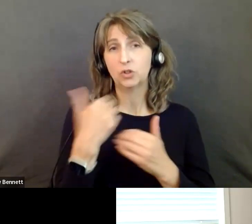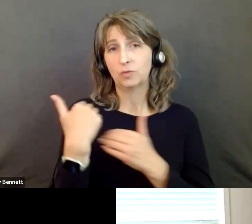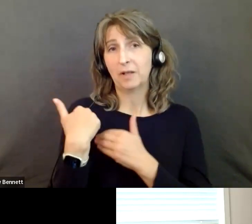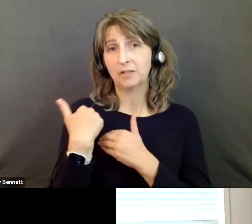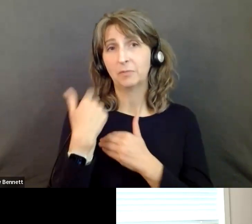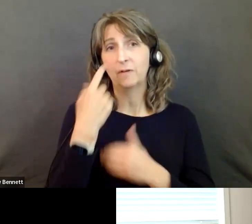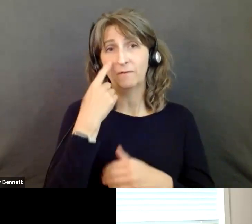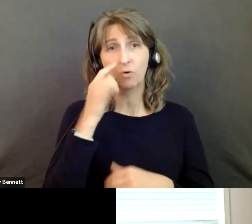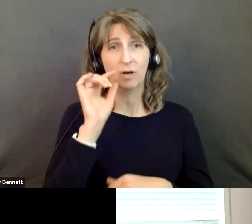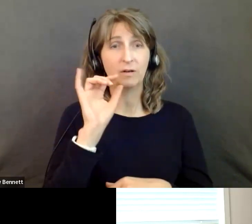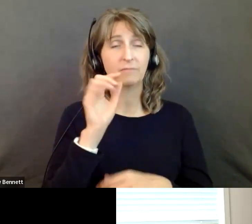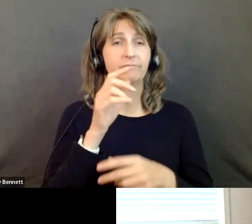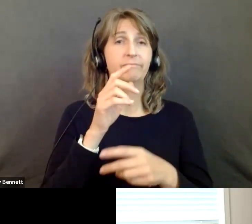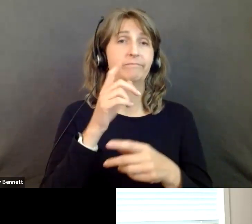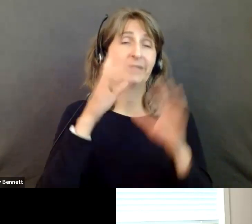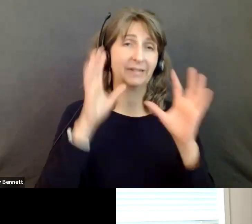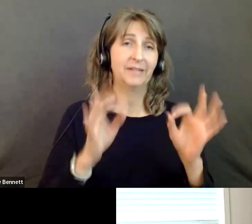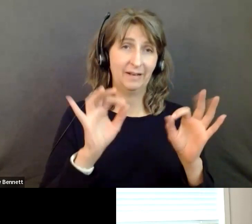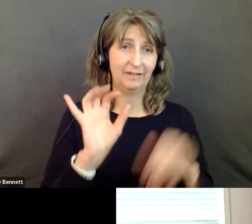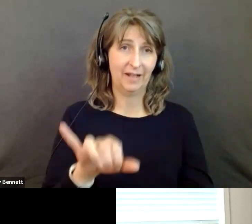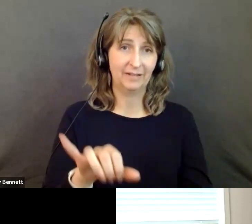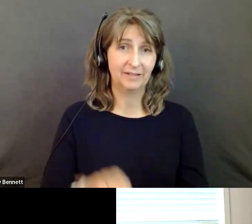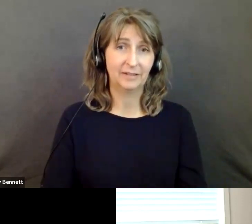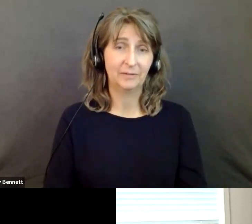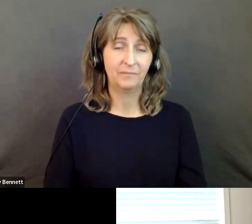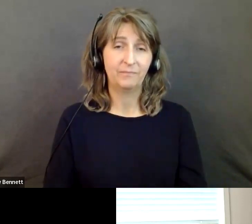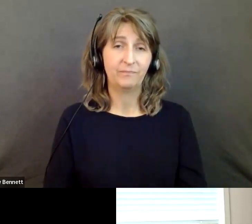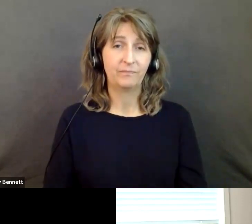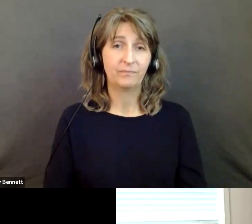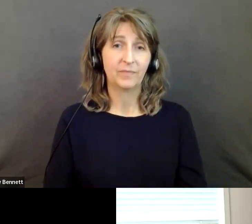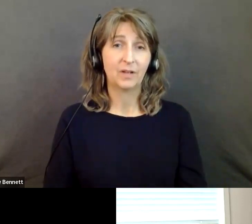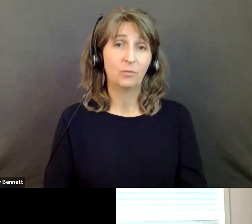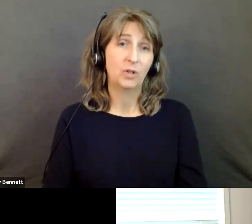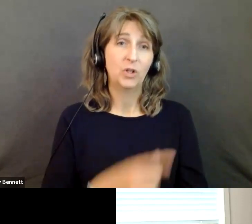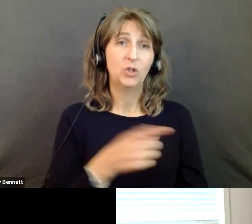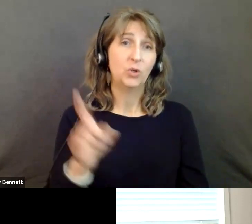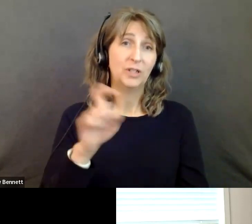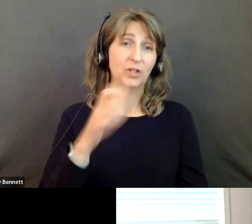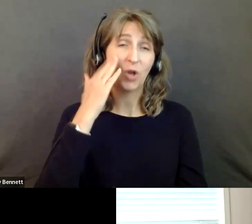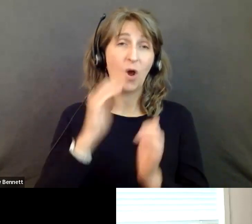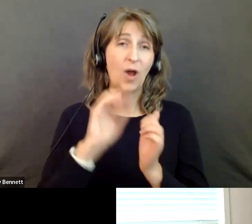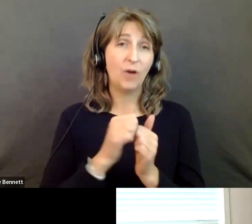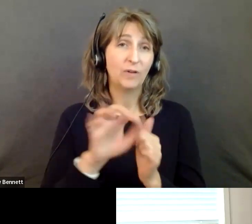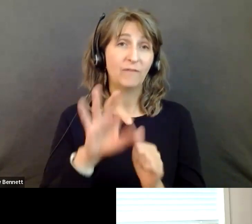Cause, you need to better, you need to better find out the answers. Oh, it's great, but how?